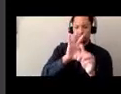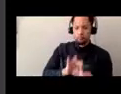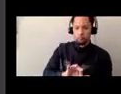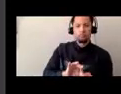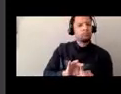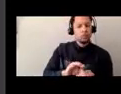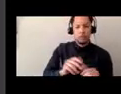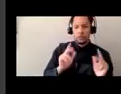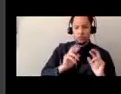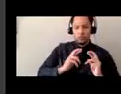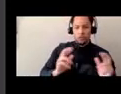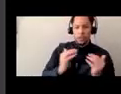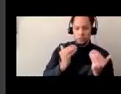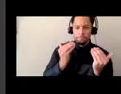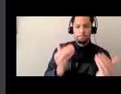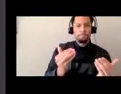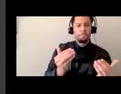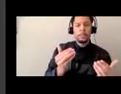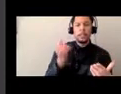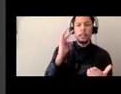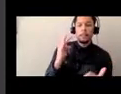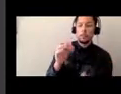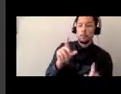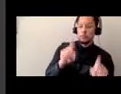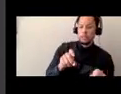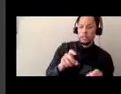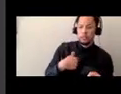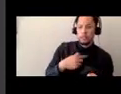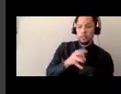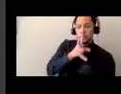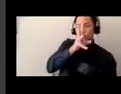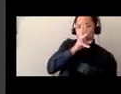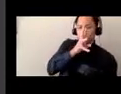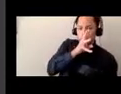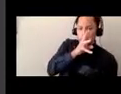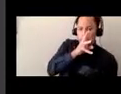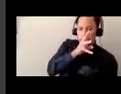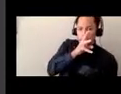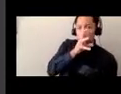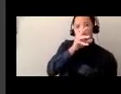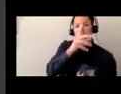You can respond to multiple.